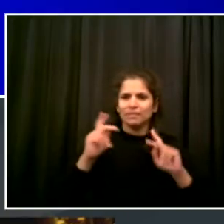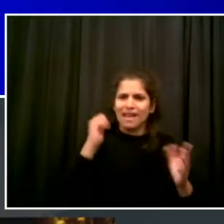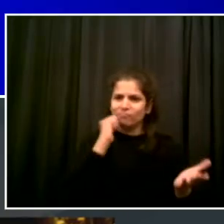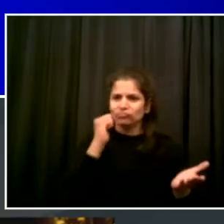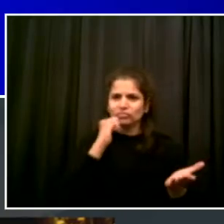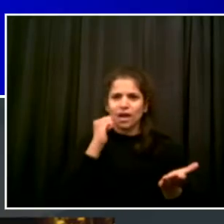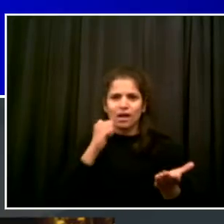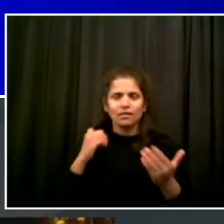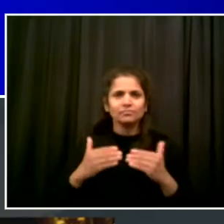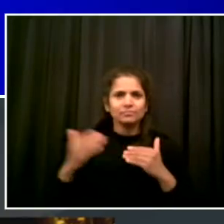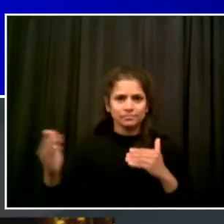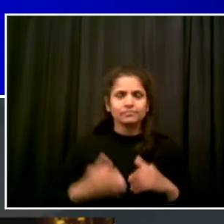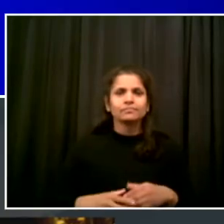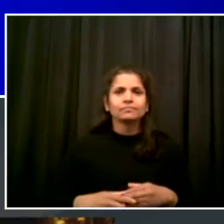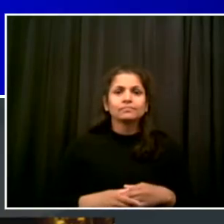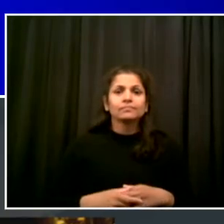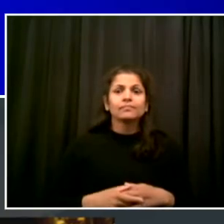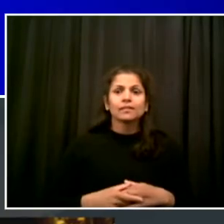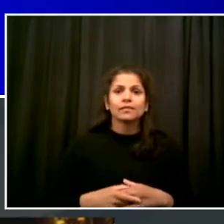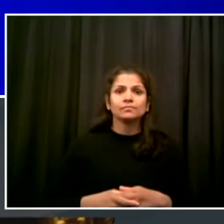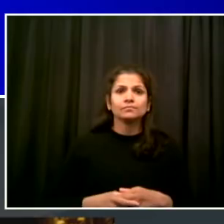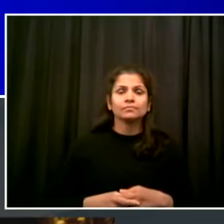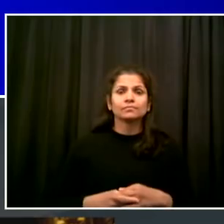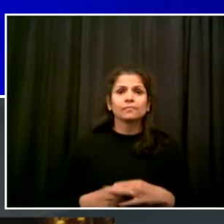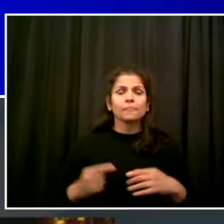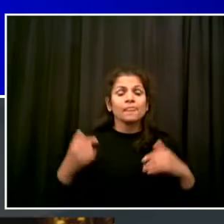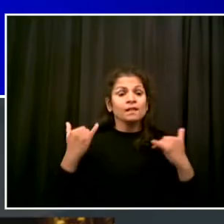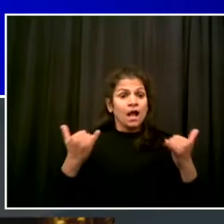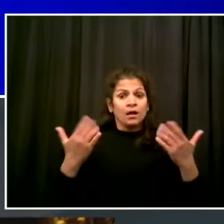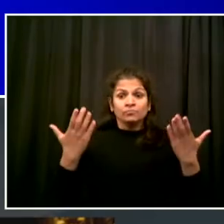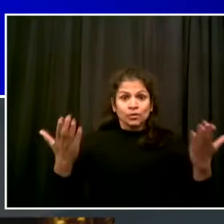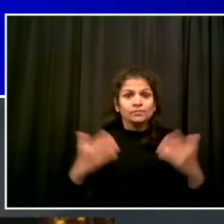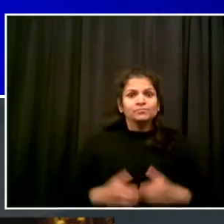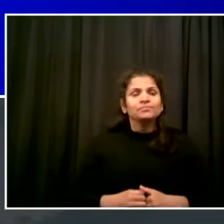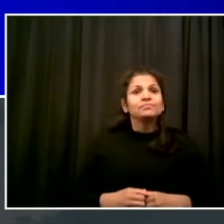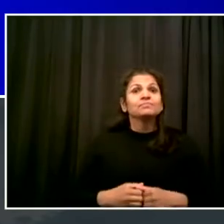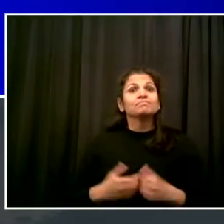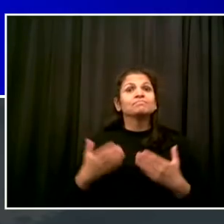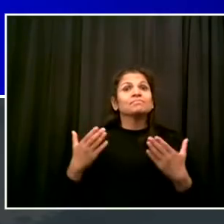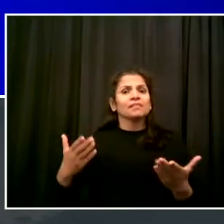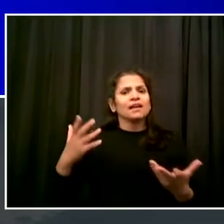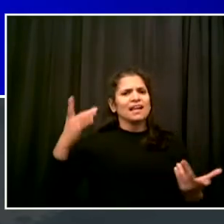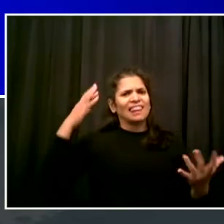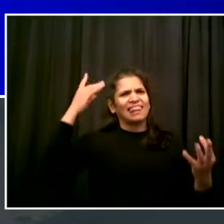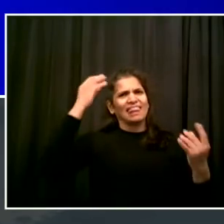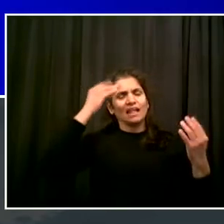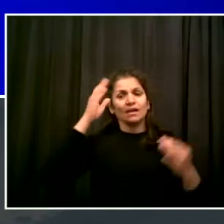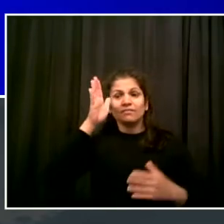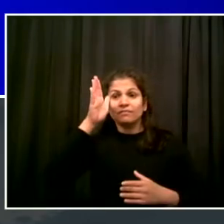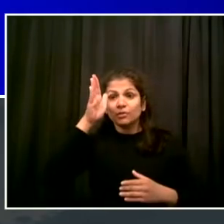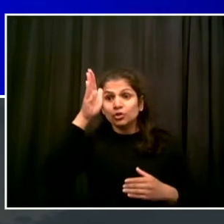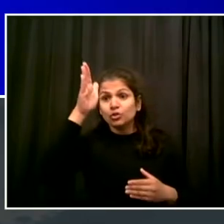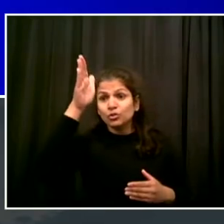FIGURING OUT WHWIAT LL REALLY WORK. OKAY.